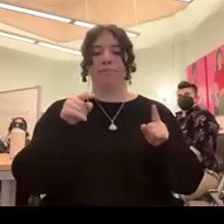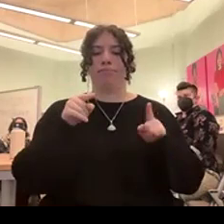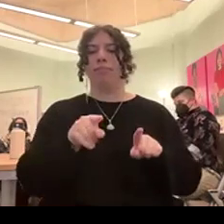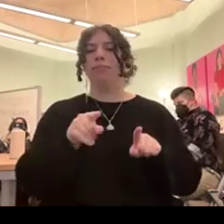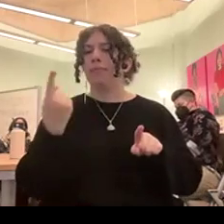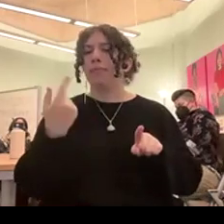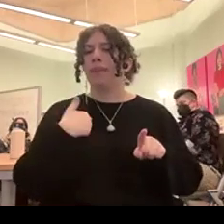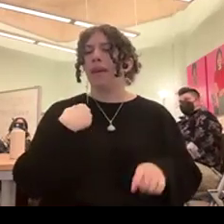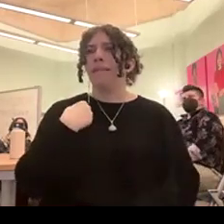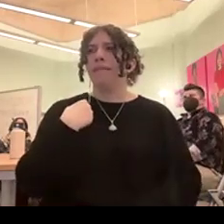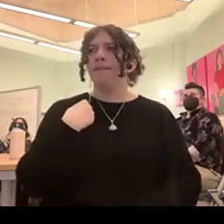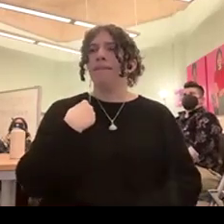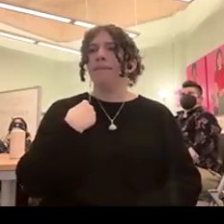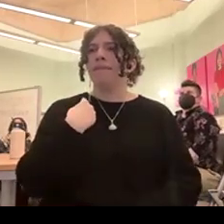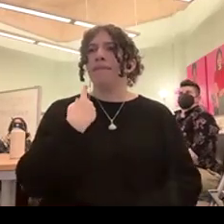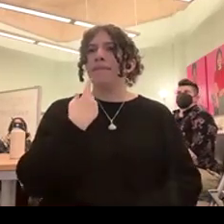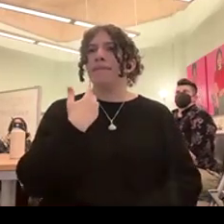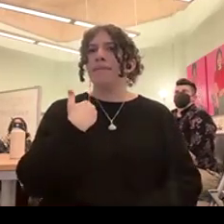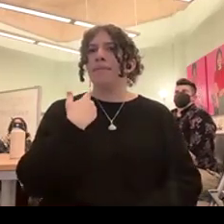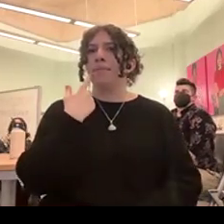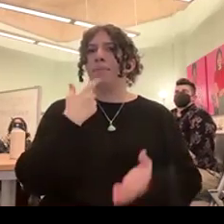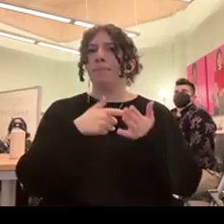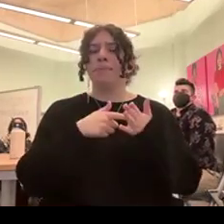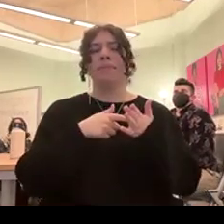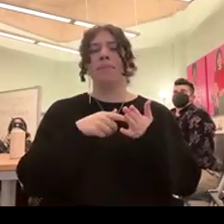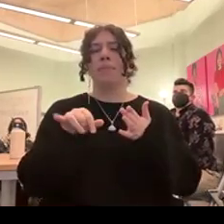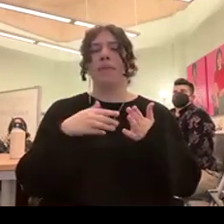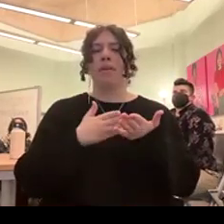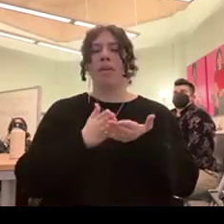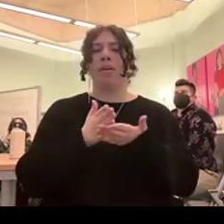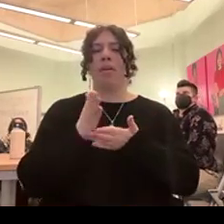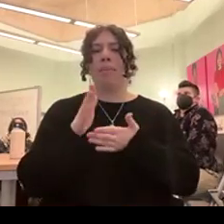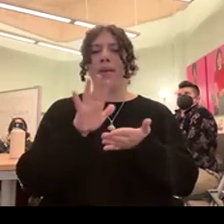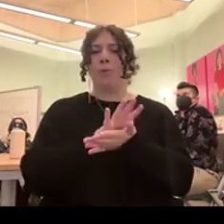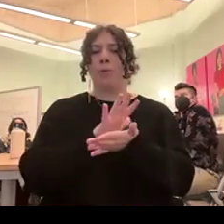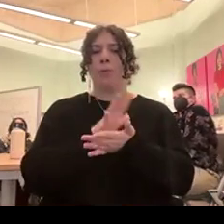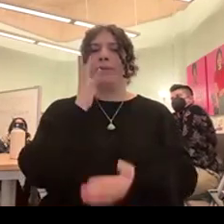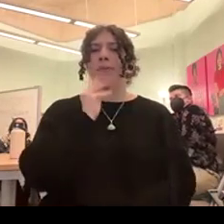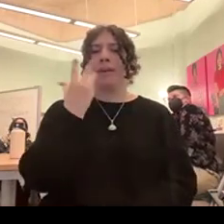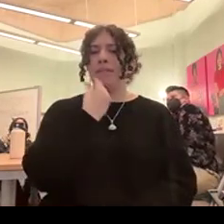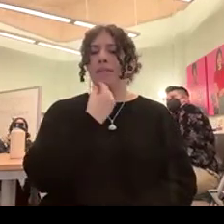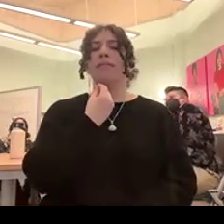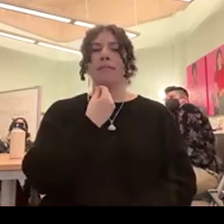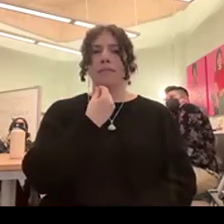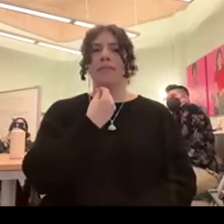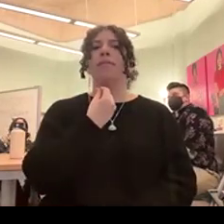I think along similar lines, something that I've noticed is, this is also throughout my school